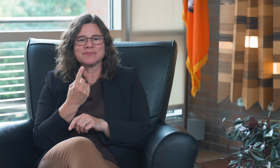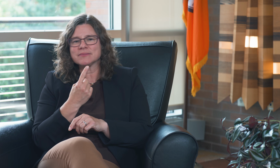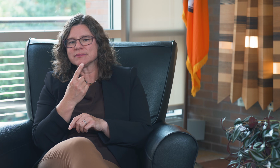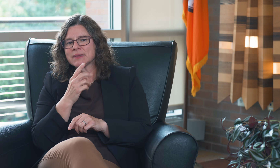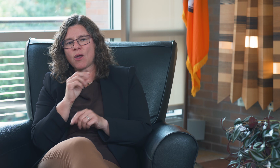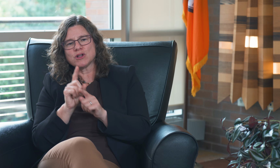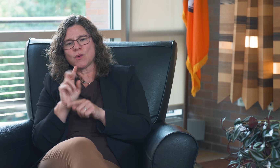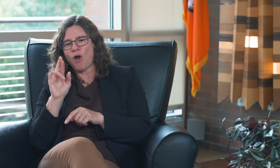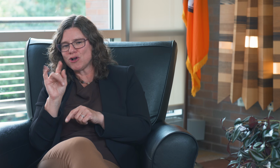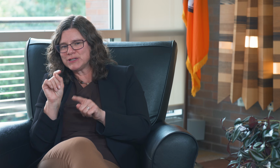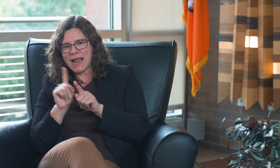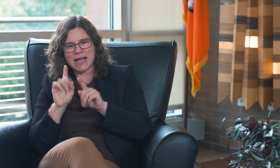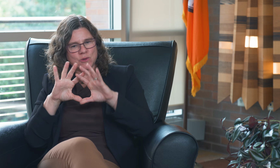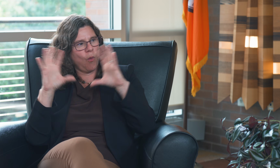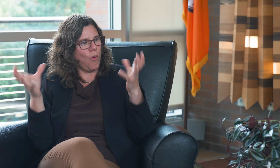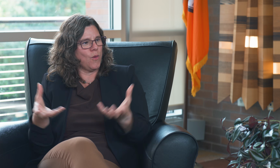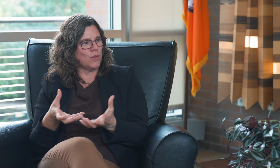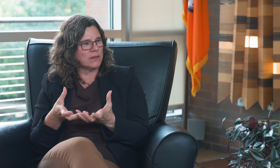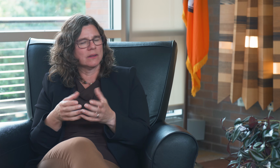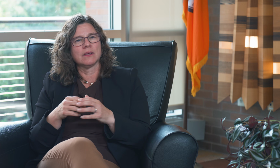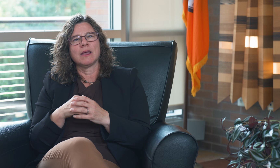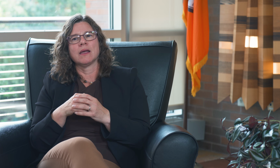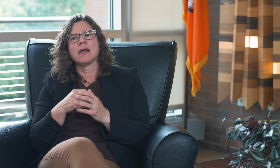And also RIT as a whole.